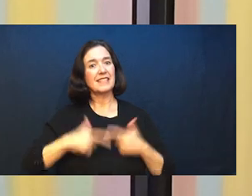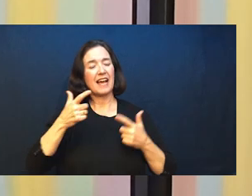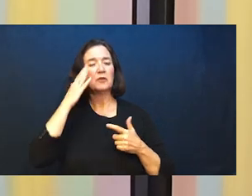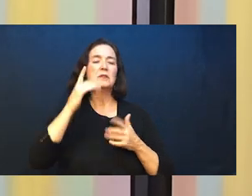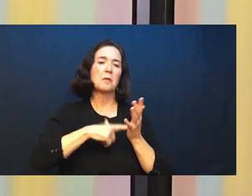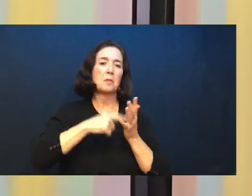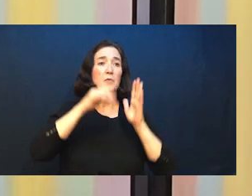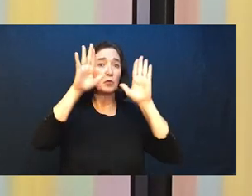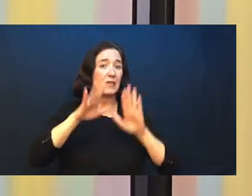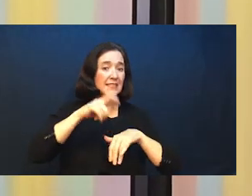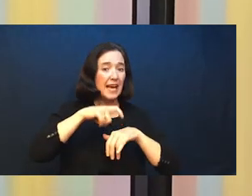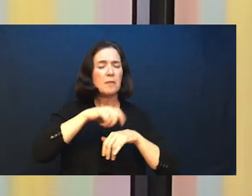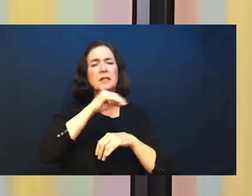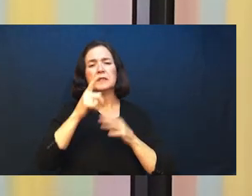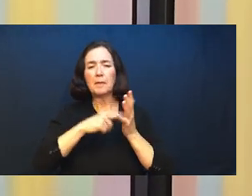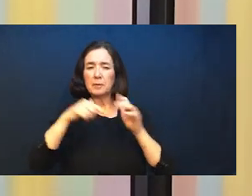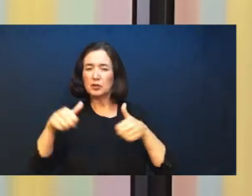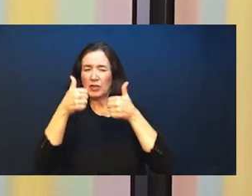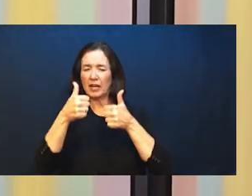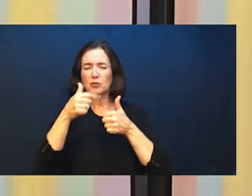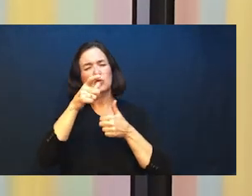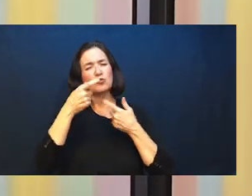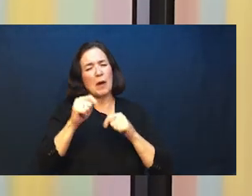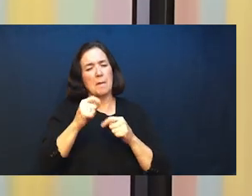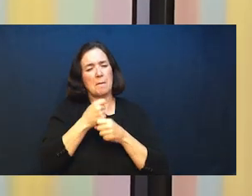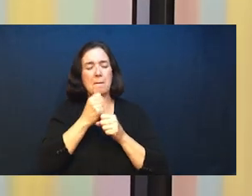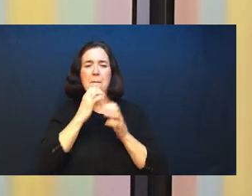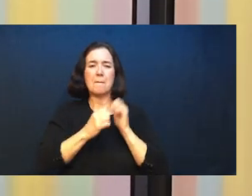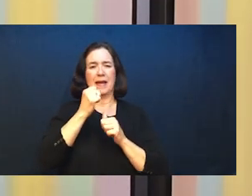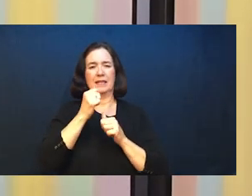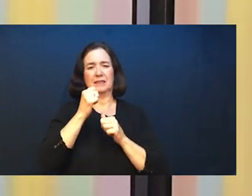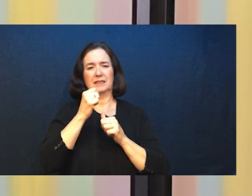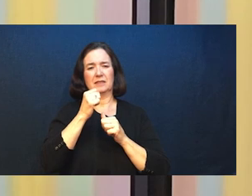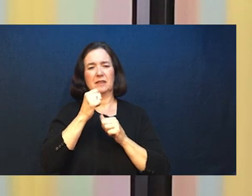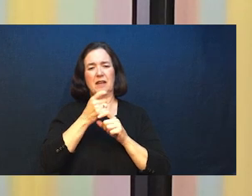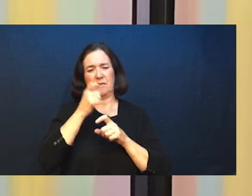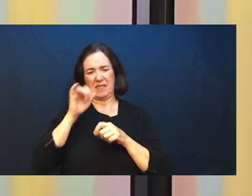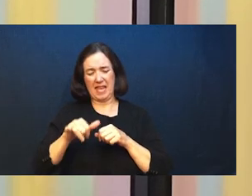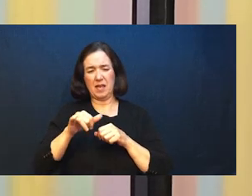You'll have great times, and you'll also have some challenges. Just try to make the best out of it. Make it work.